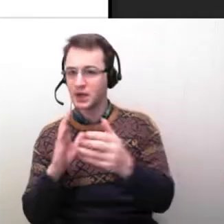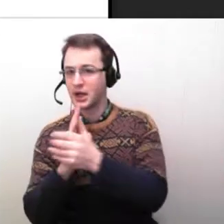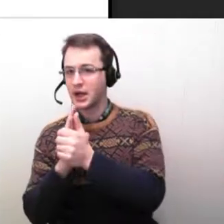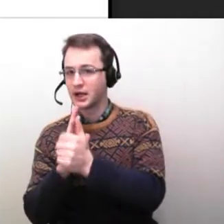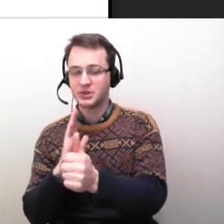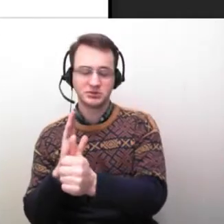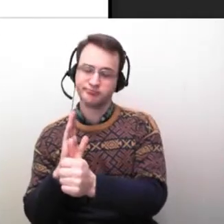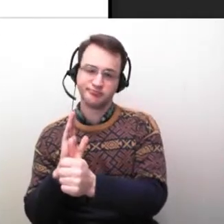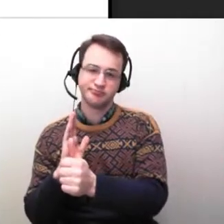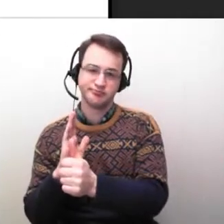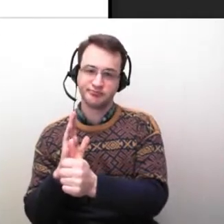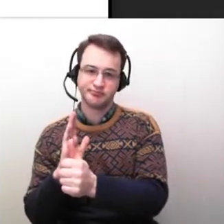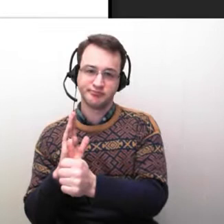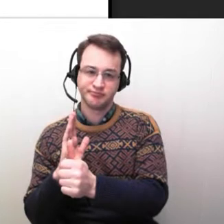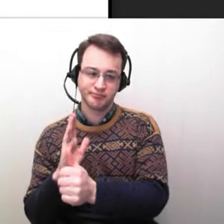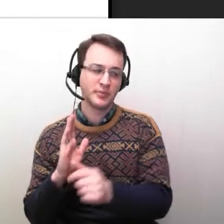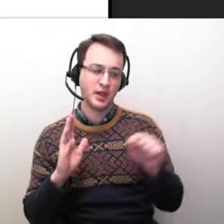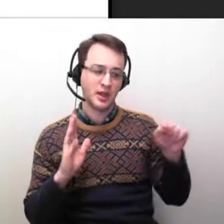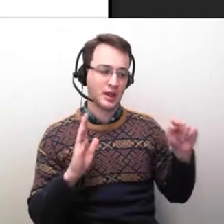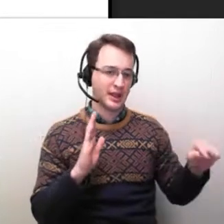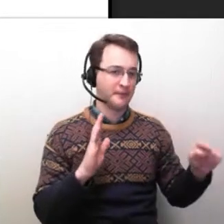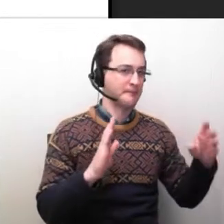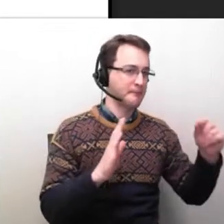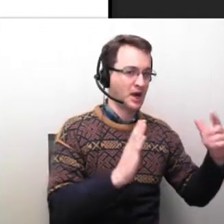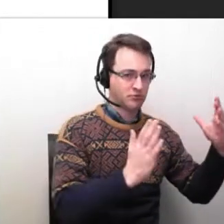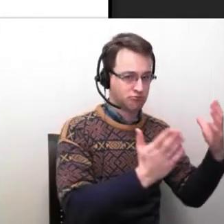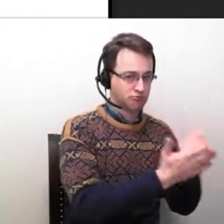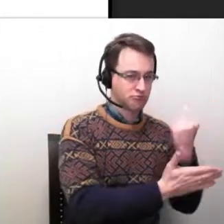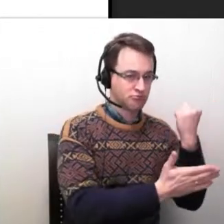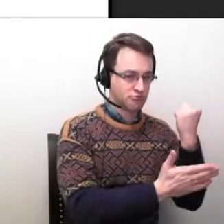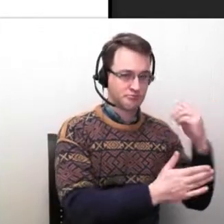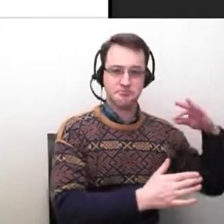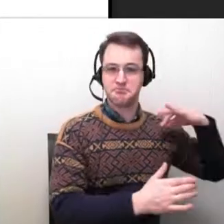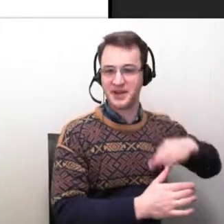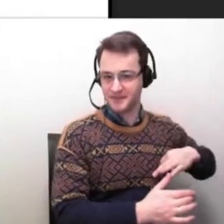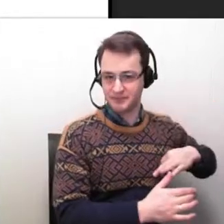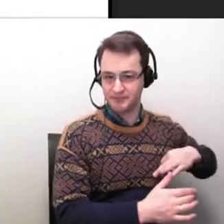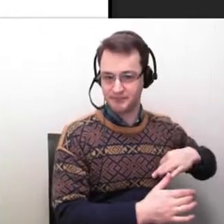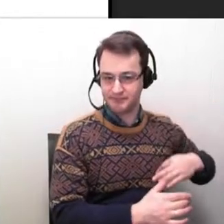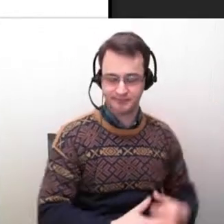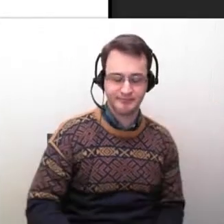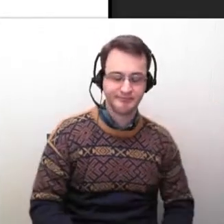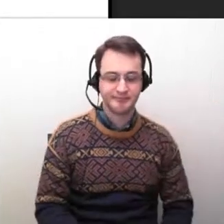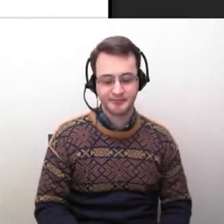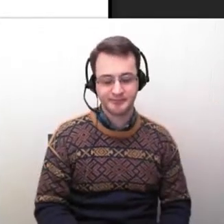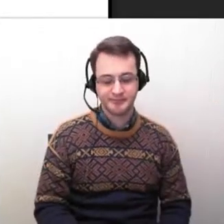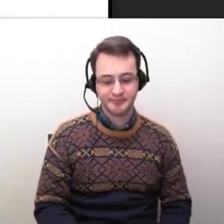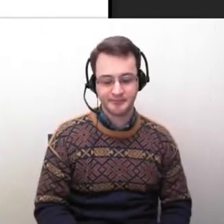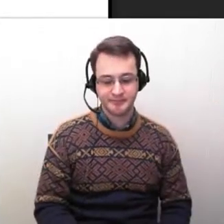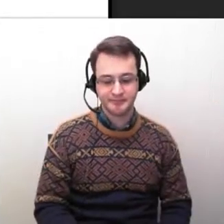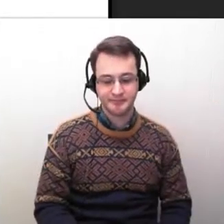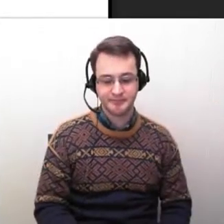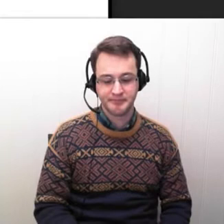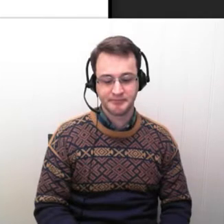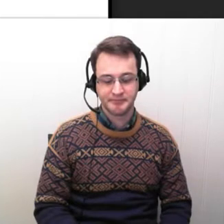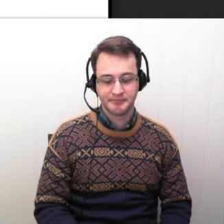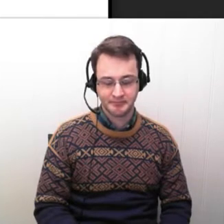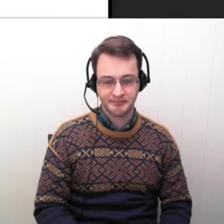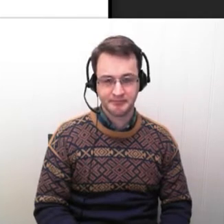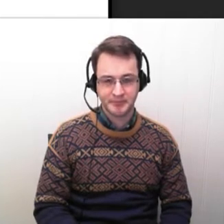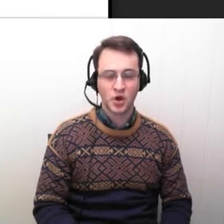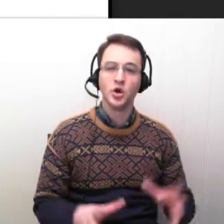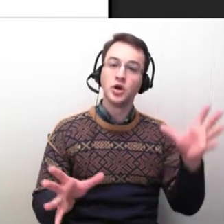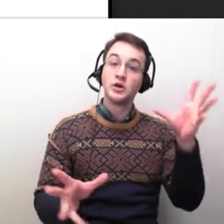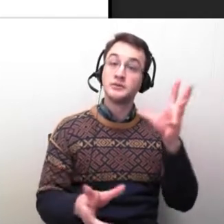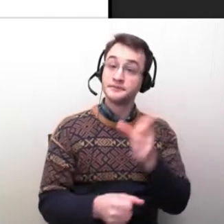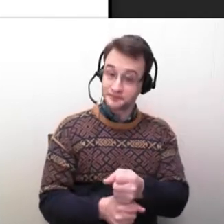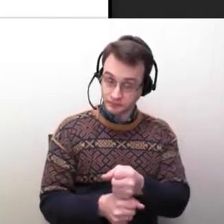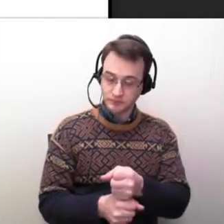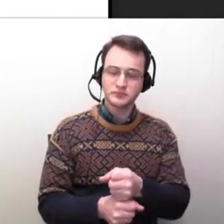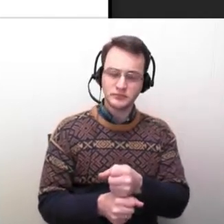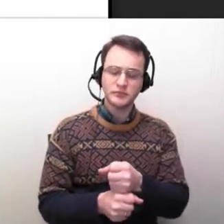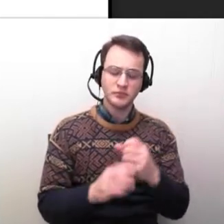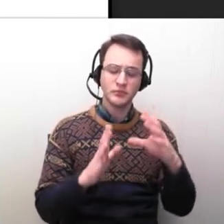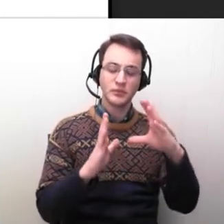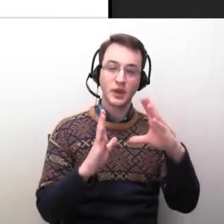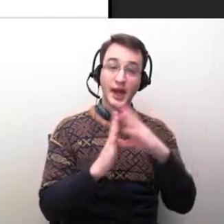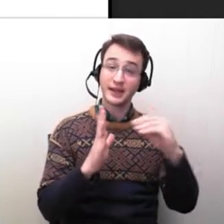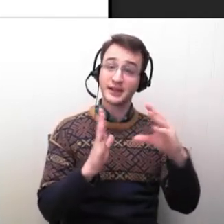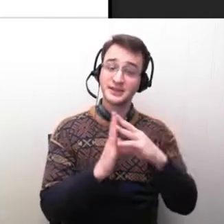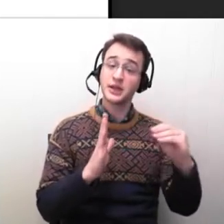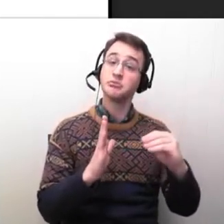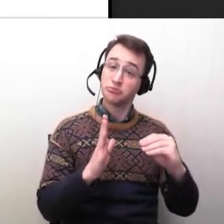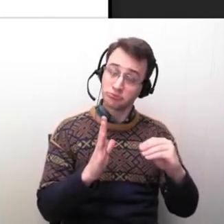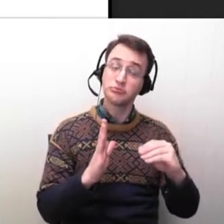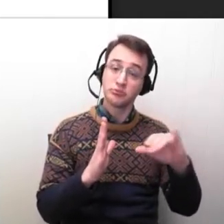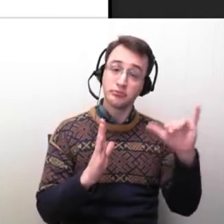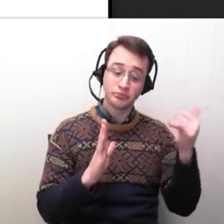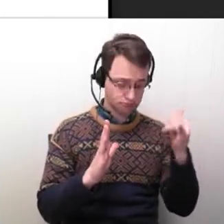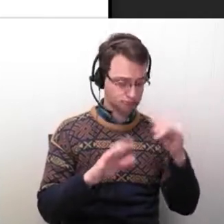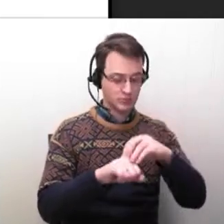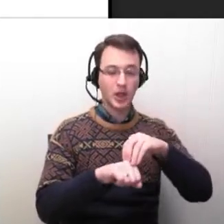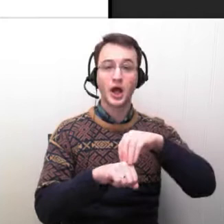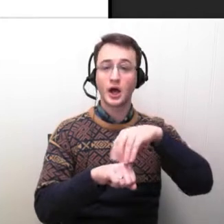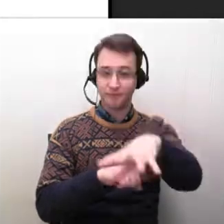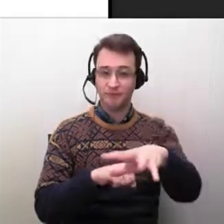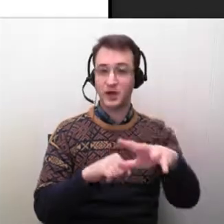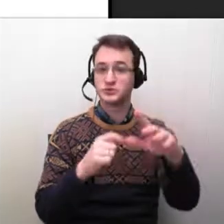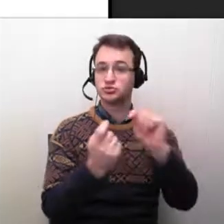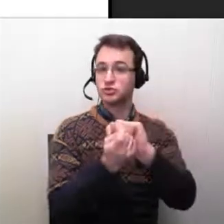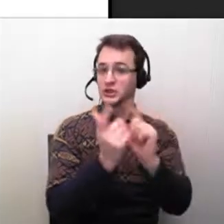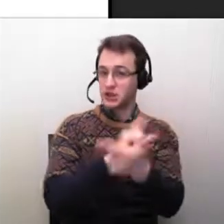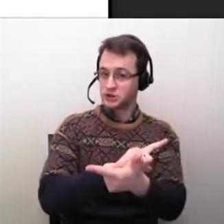novices than for experts. To summarize, iconicity does affect how signs are translated. These